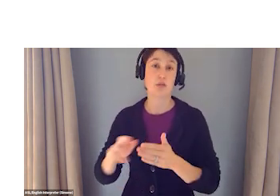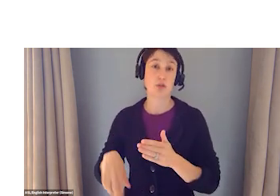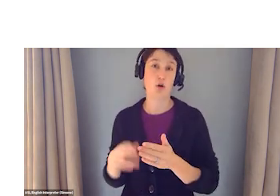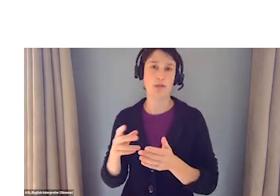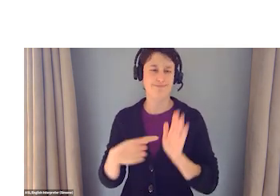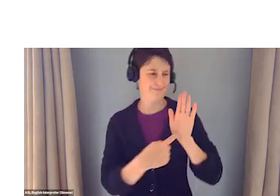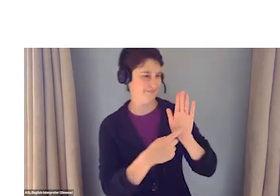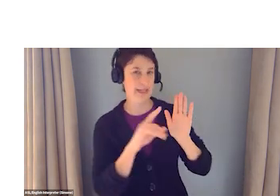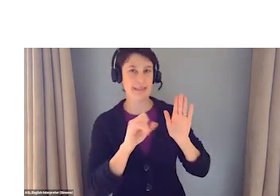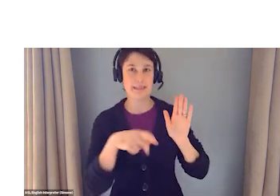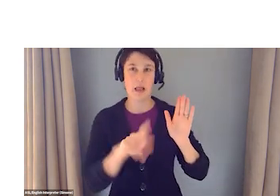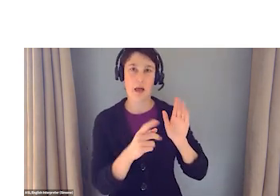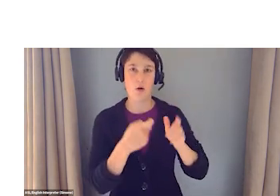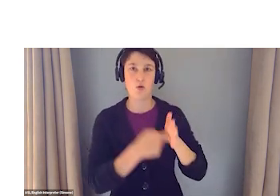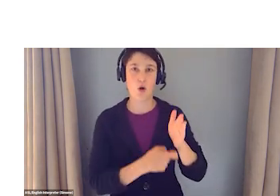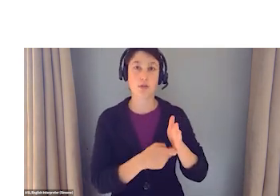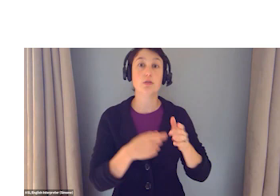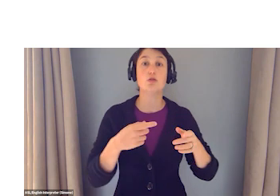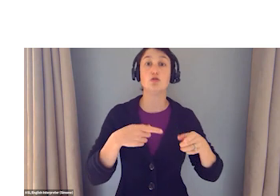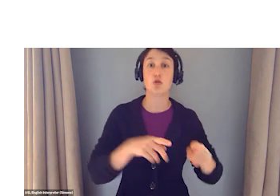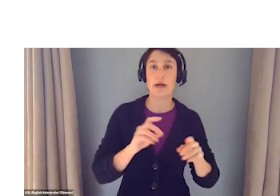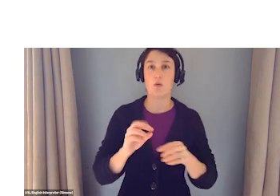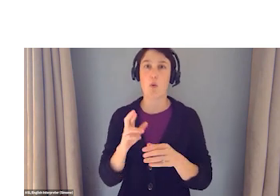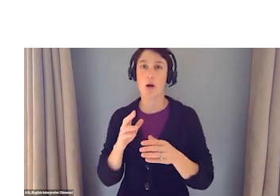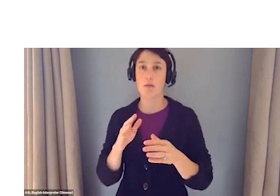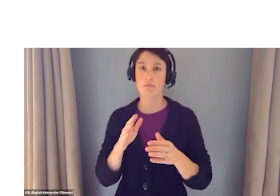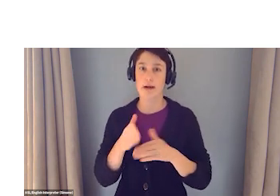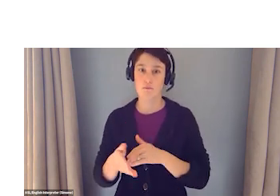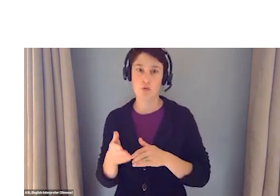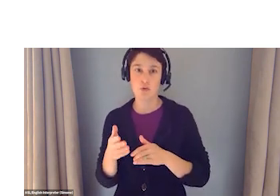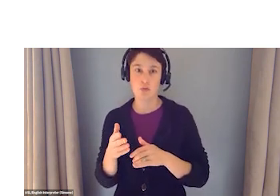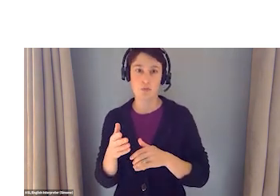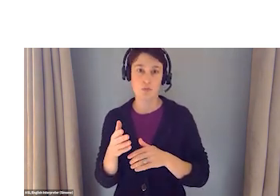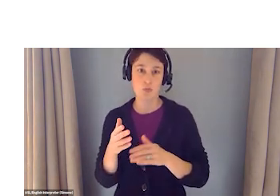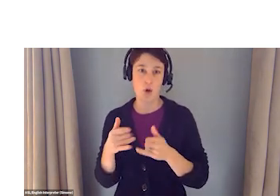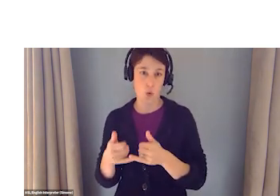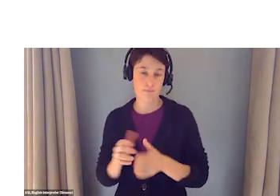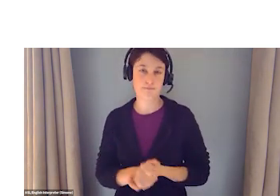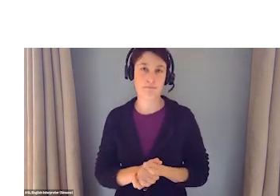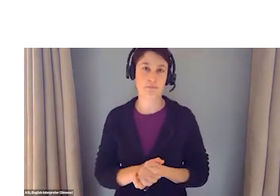So these are some guidance regulations that you all should follow, the Uniform Guidance,